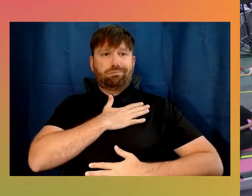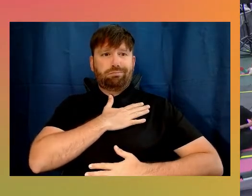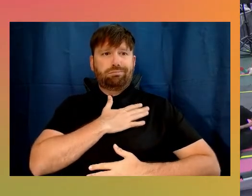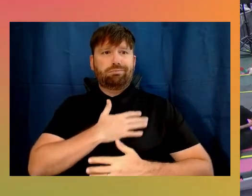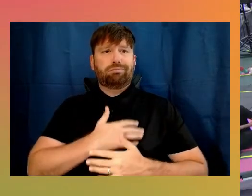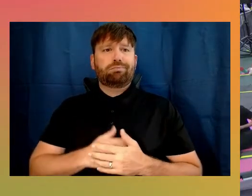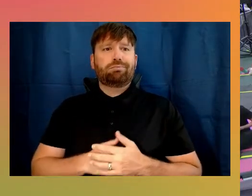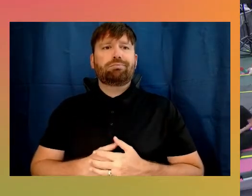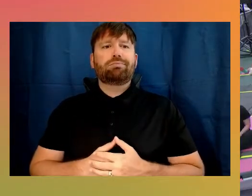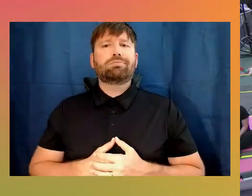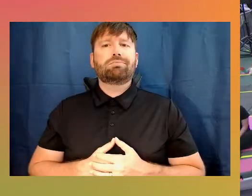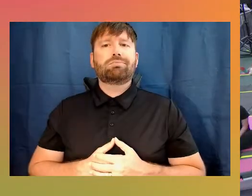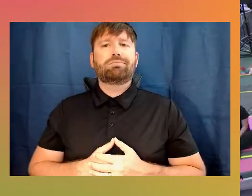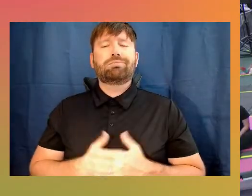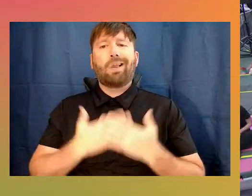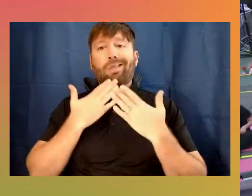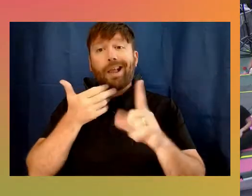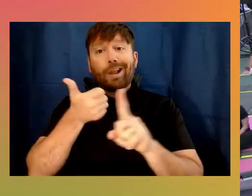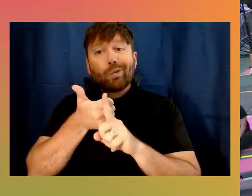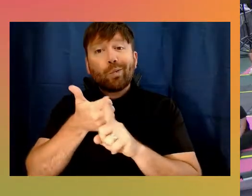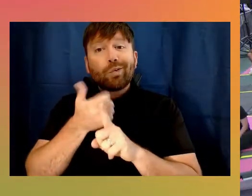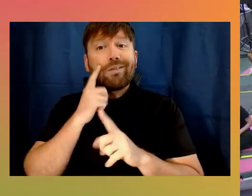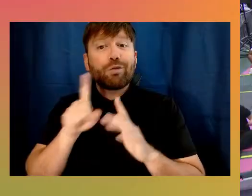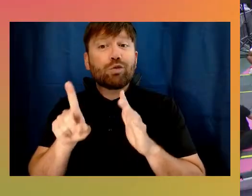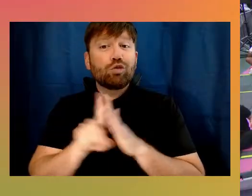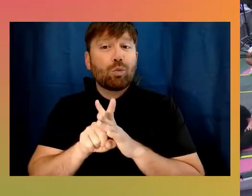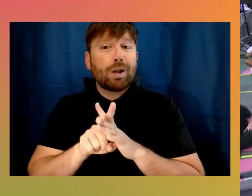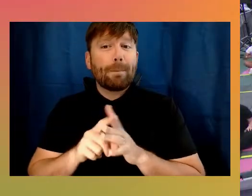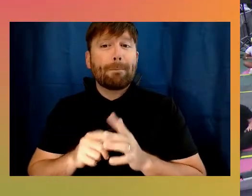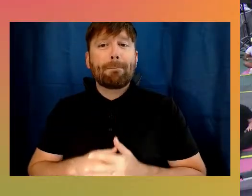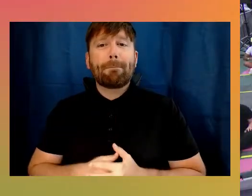. ONCE YOU ARRIVE, BRING ONE HAND TO THE HEART, ONE HAND TO